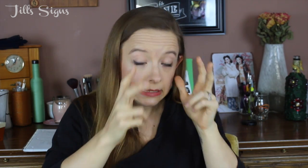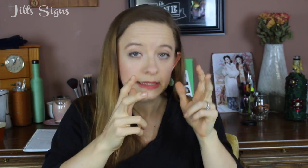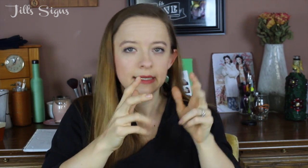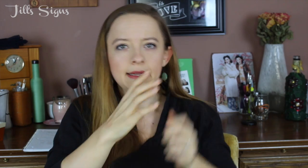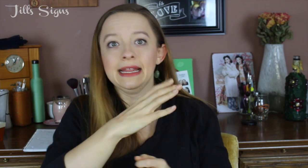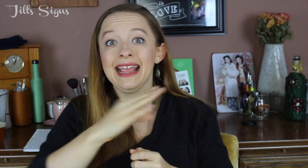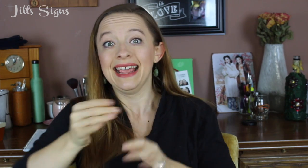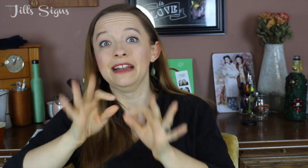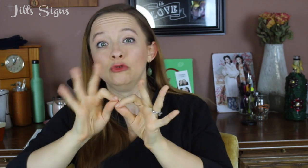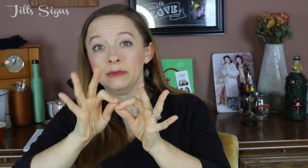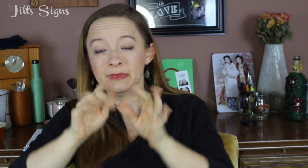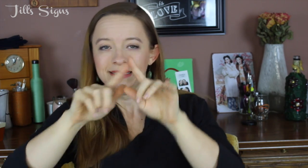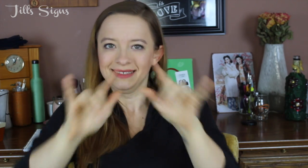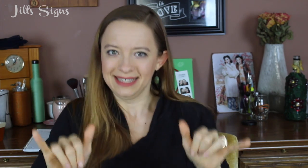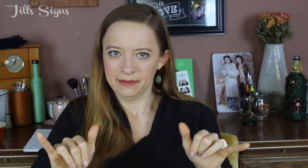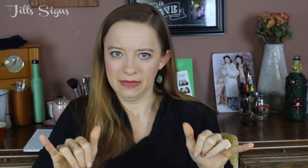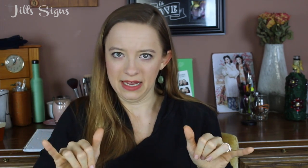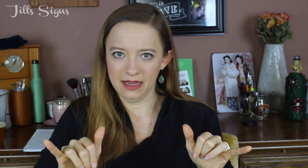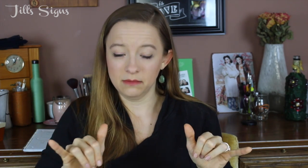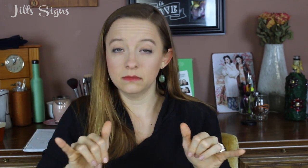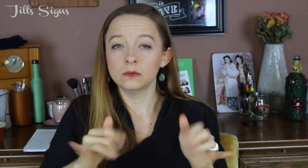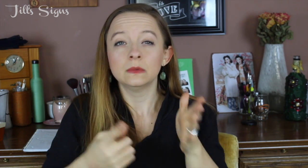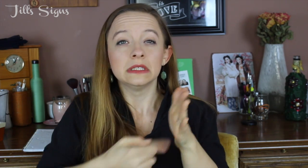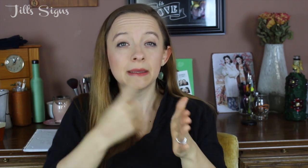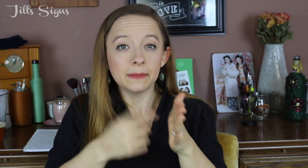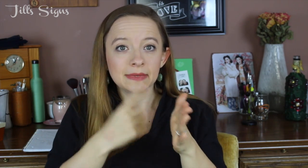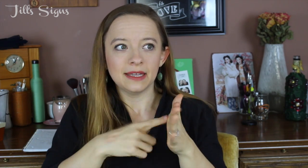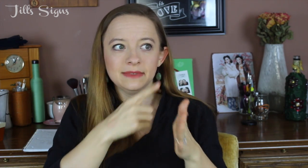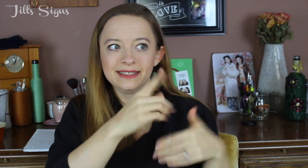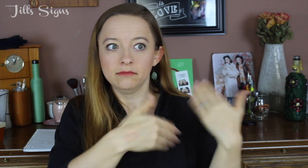listening or "listening" and interpreting at the same time. So,